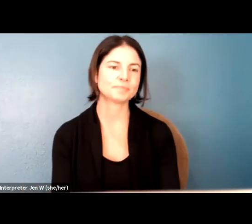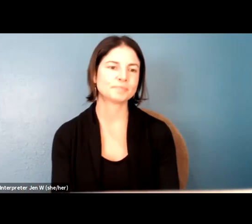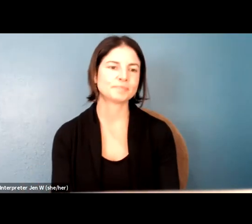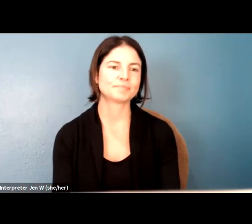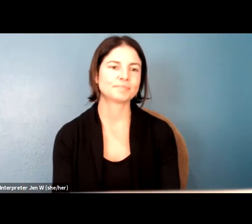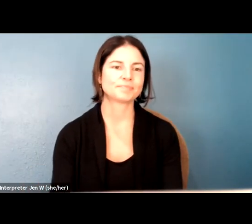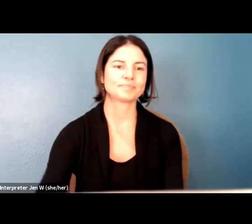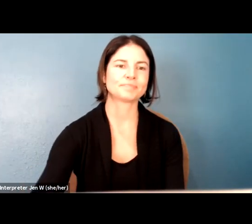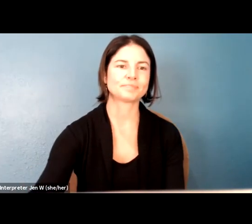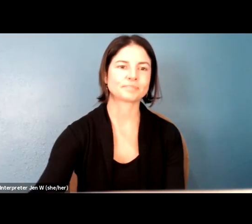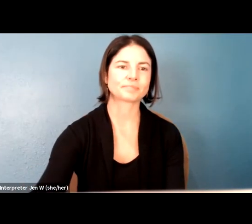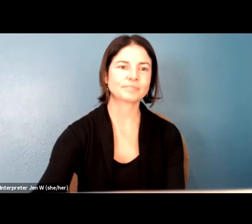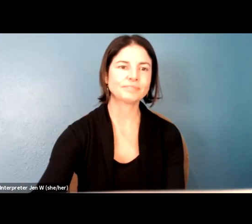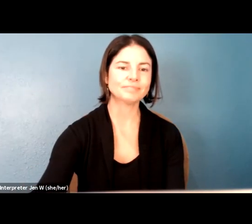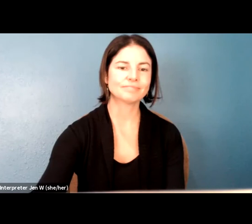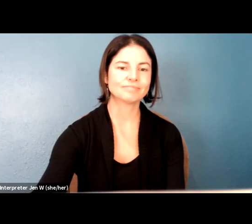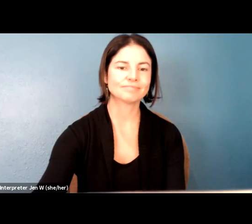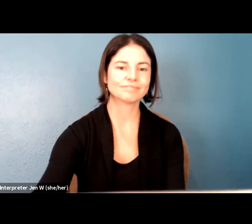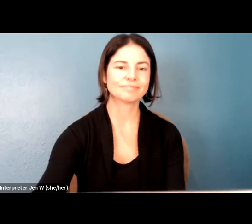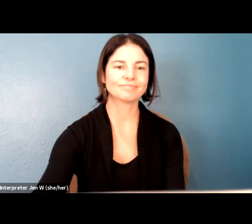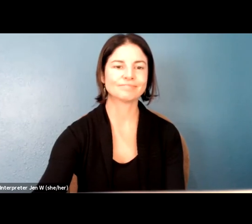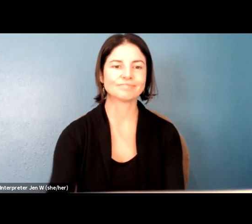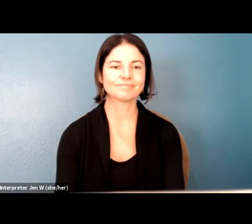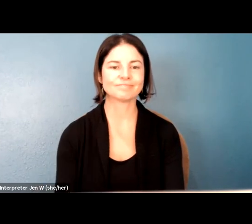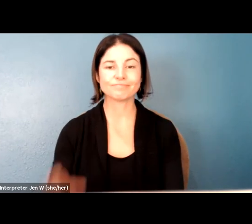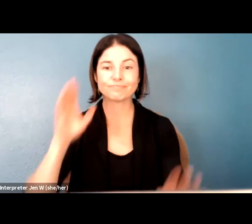Greetings and peace everyone. Thank you so much for being